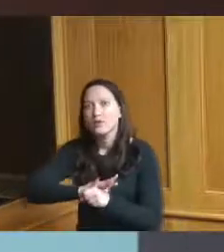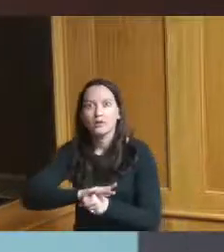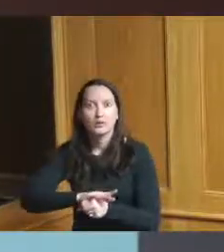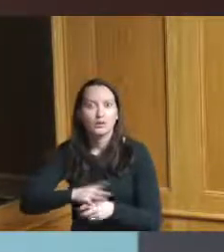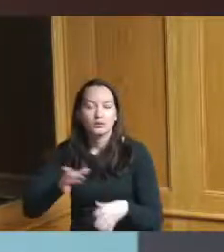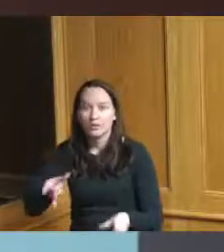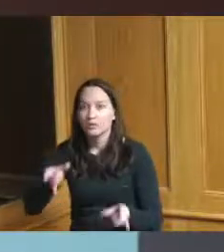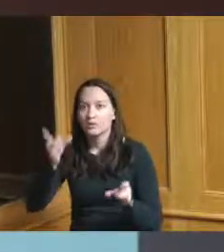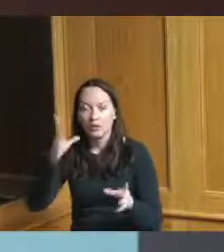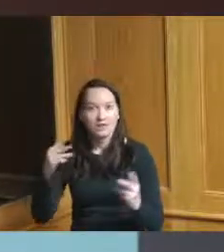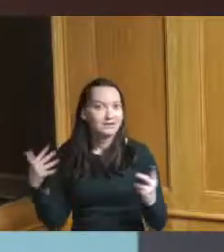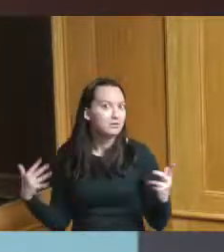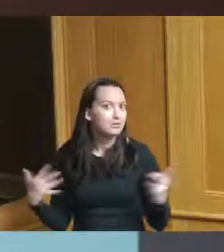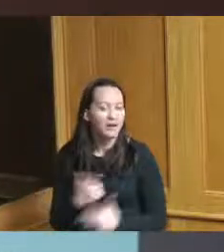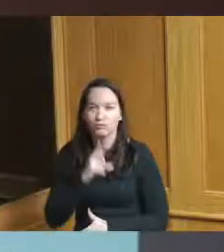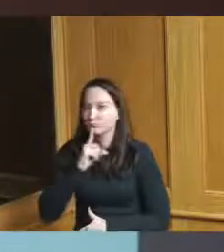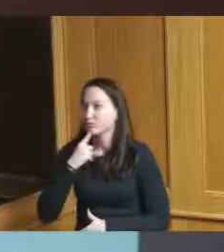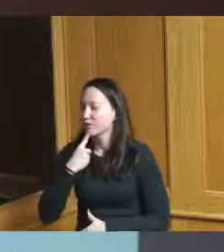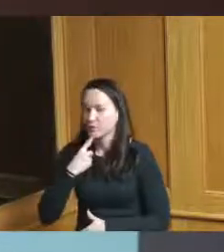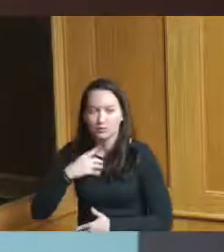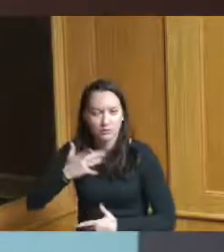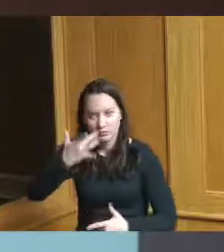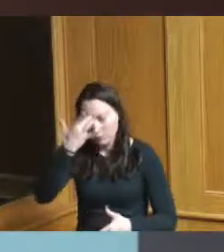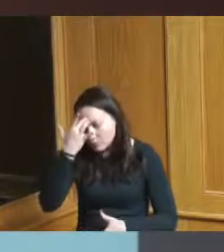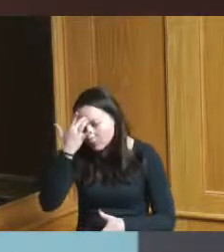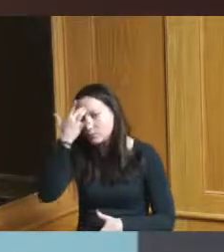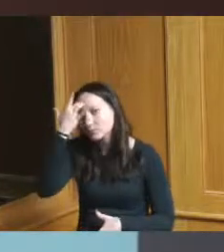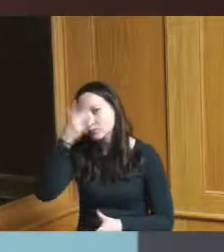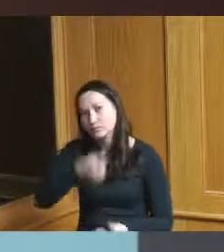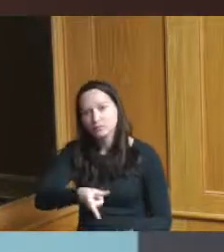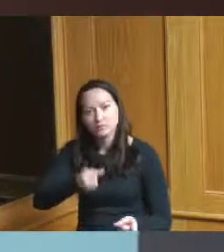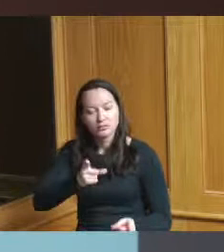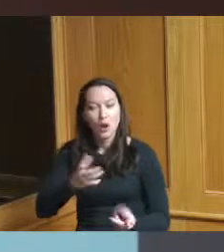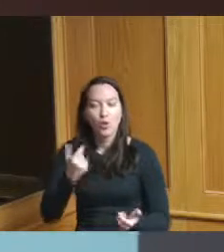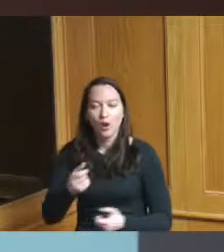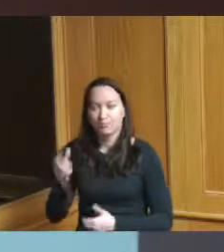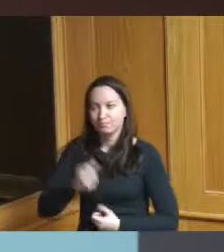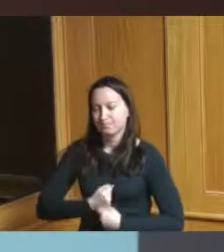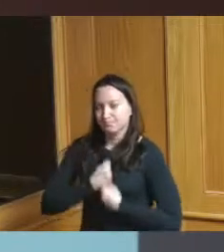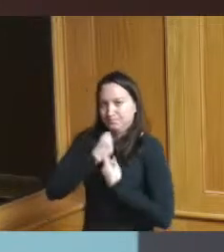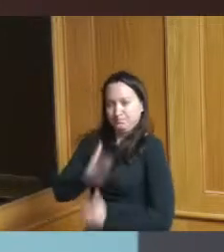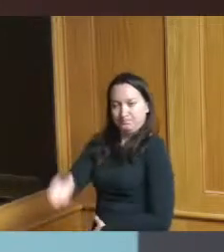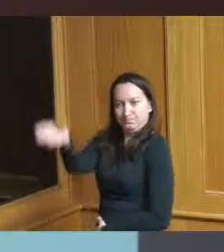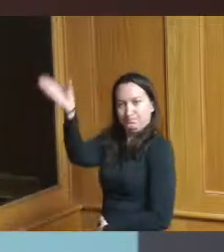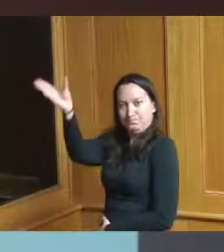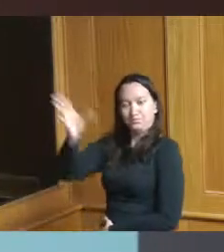very scary experience with Covid and they want to now talk about that experience and I think it's